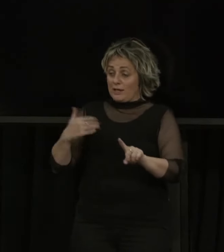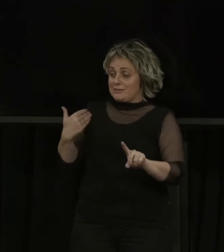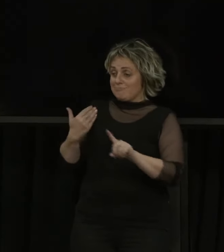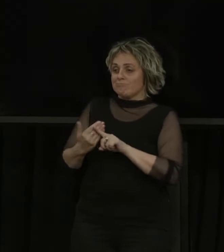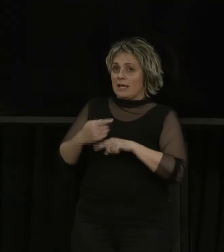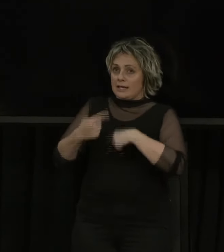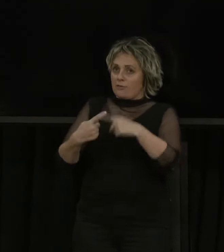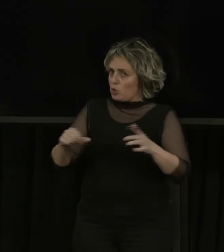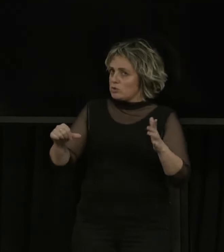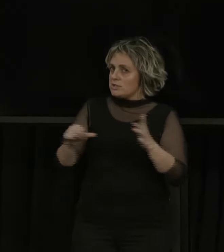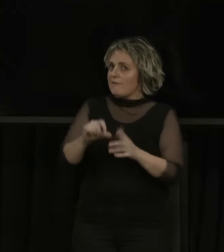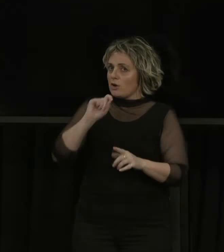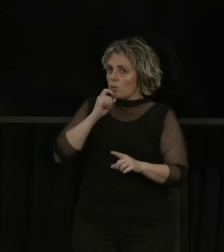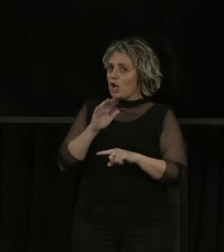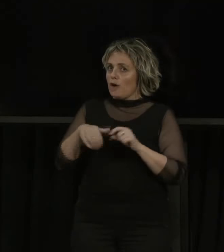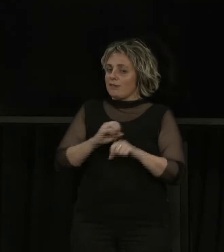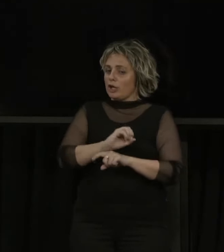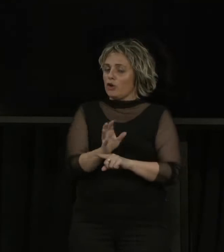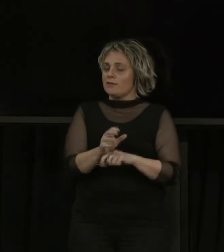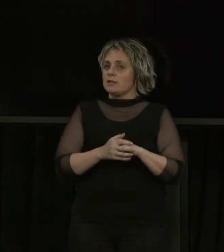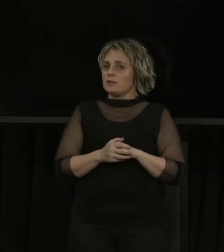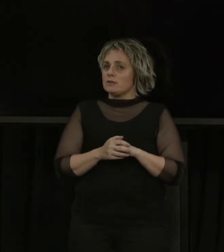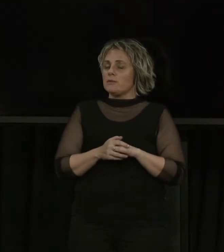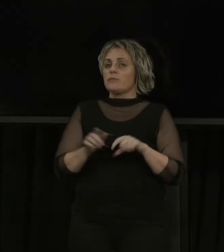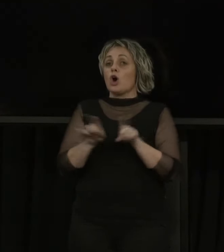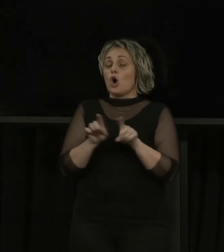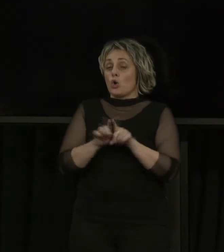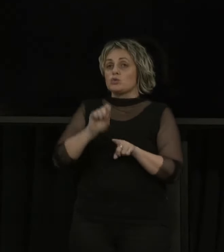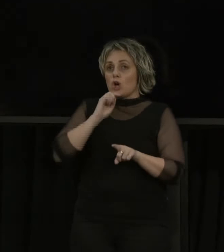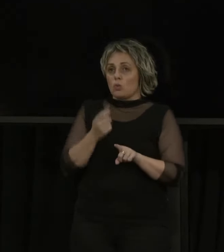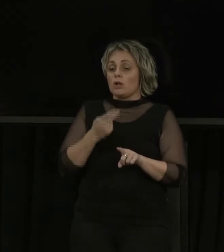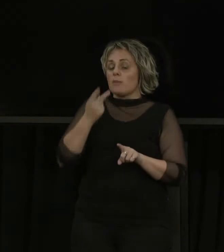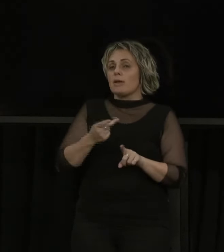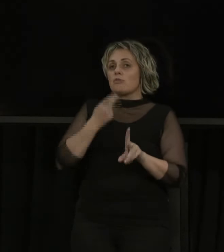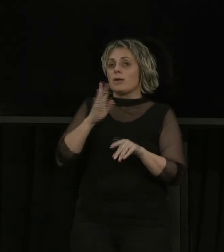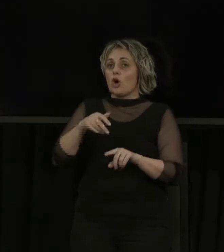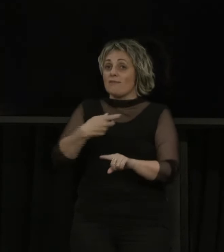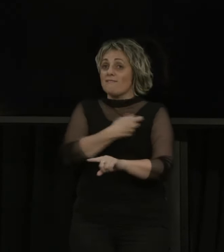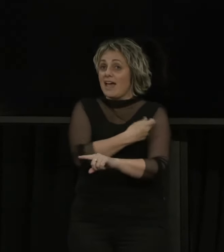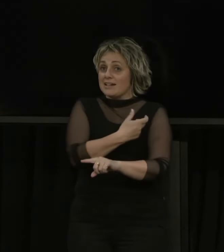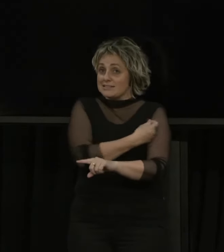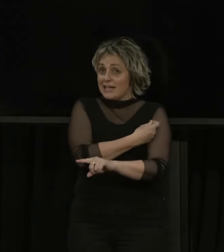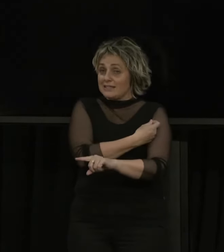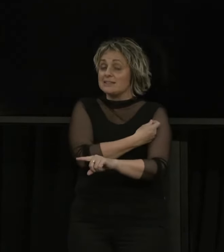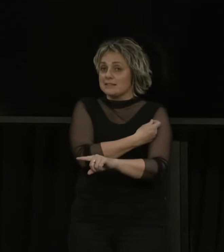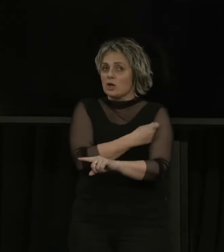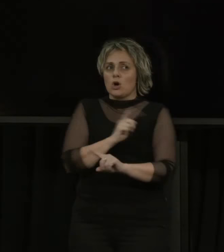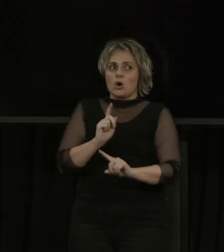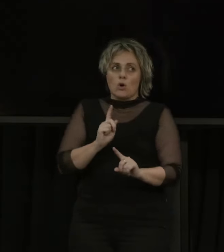to other countries, to take an